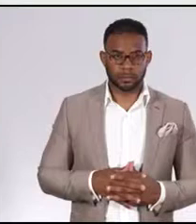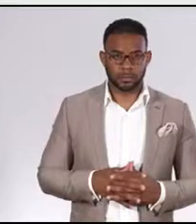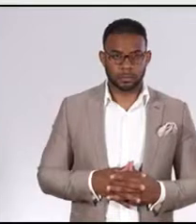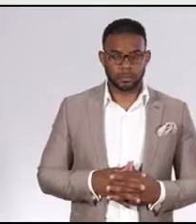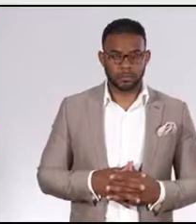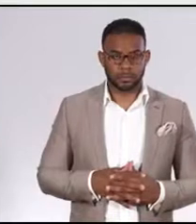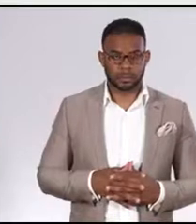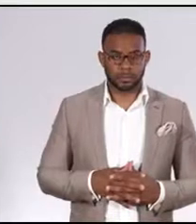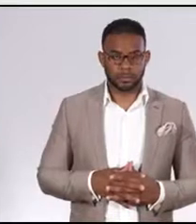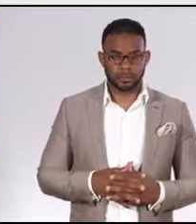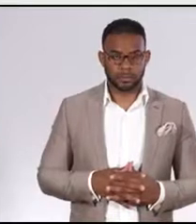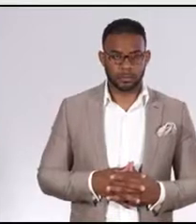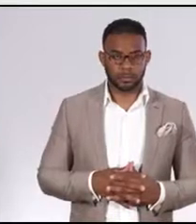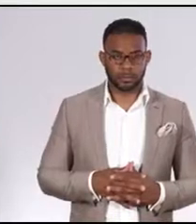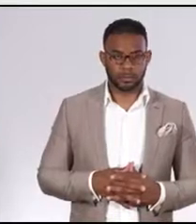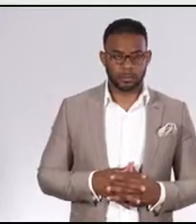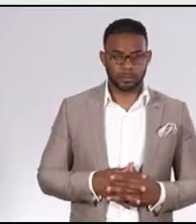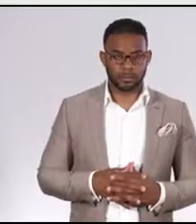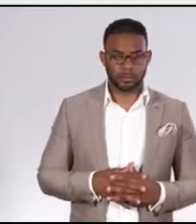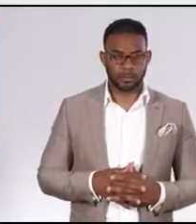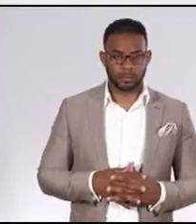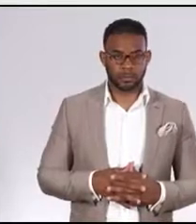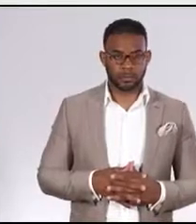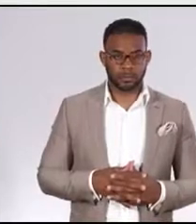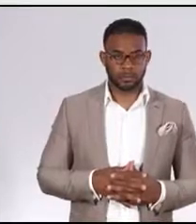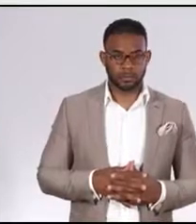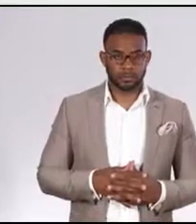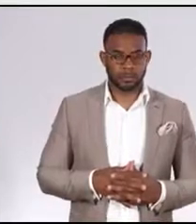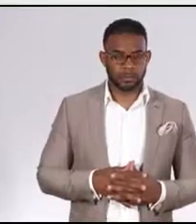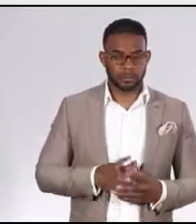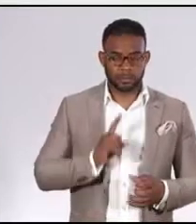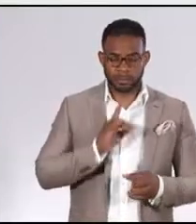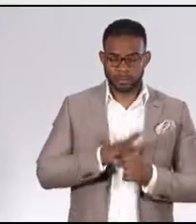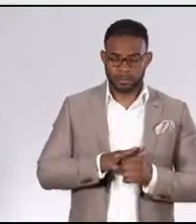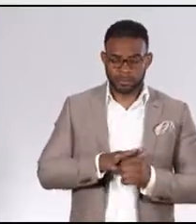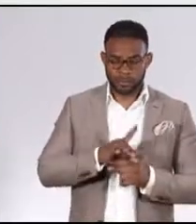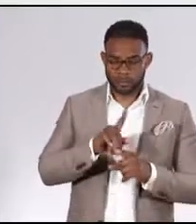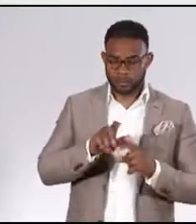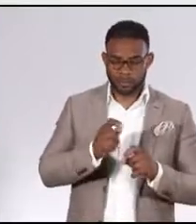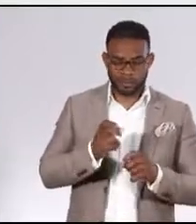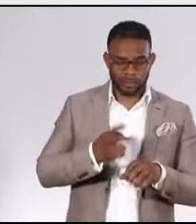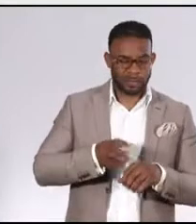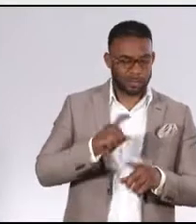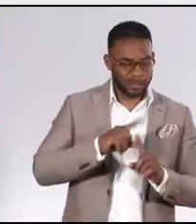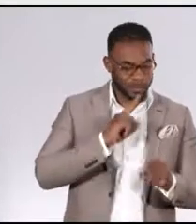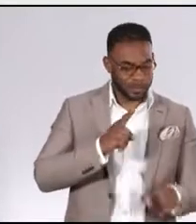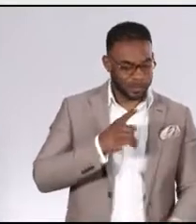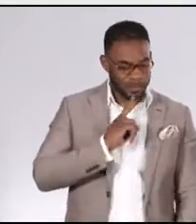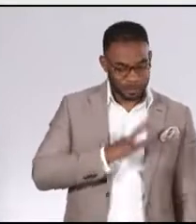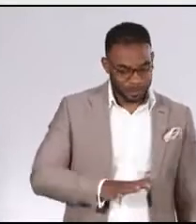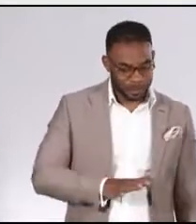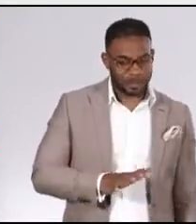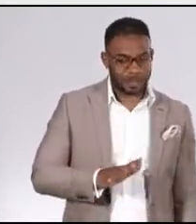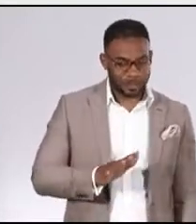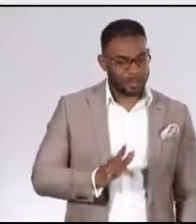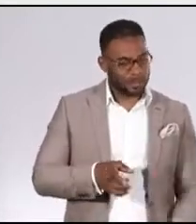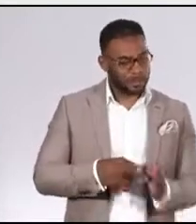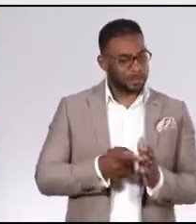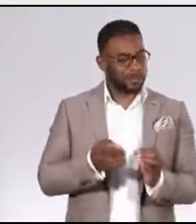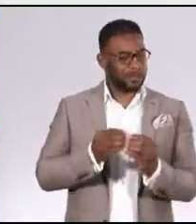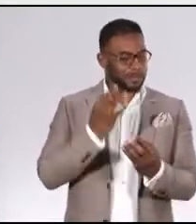so We give a few moments here. I promise these polling questions will be a little harder to answer, um require a little bit more thought later in the program.